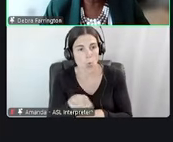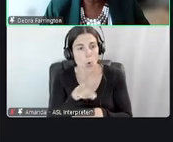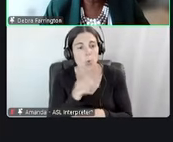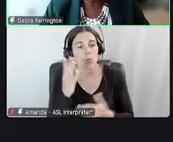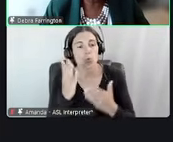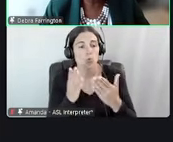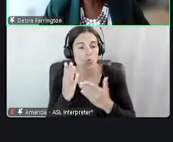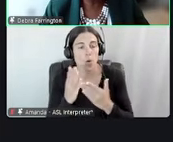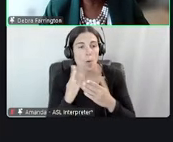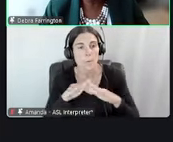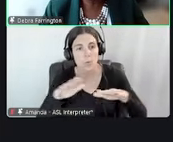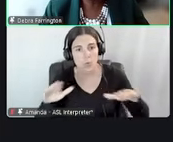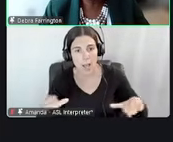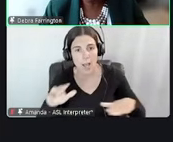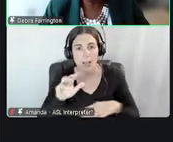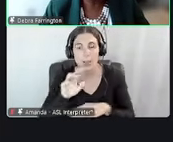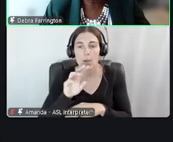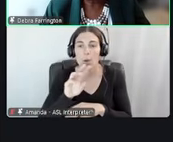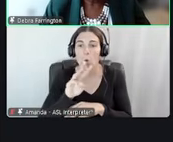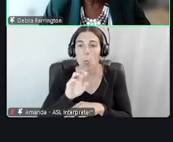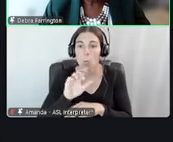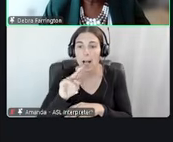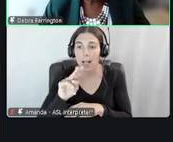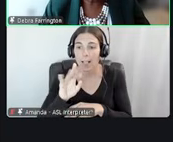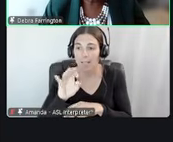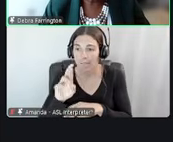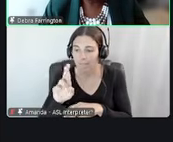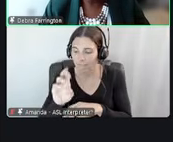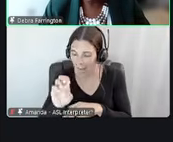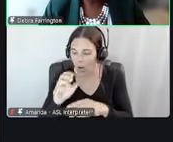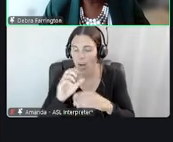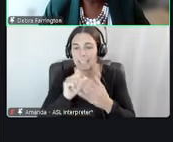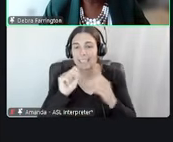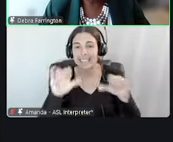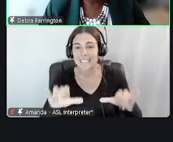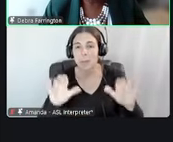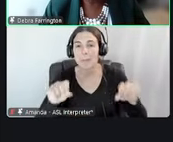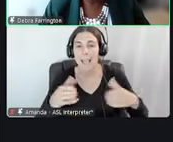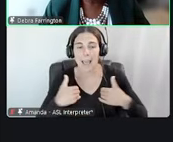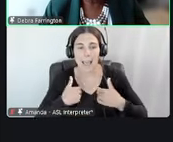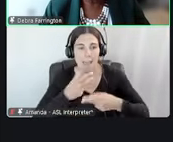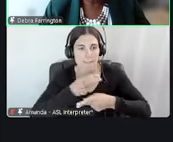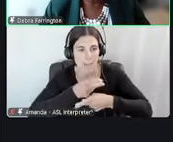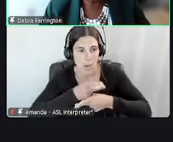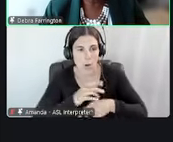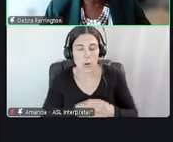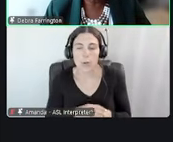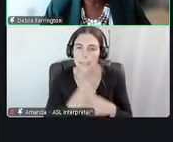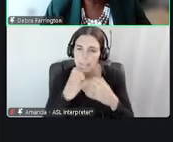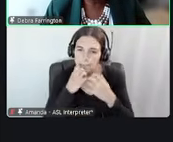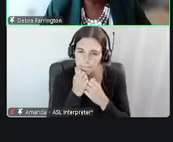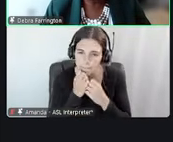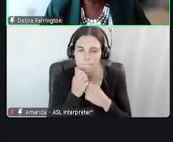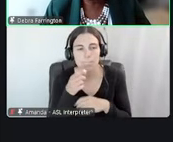welfare system can access care. Secretary Sangvi is laser focused on creating a North